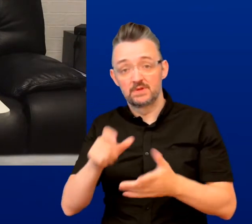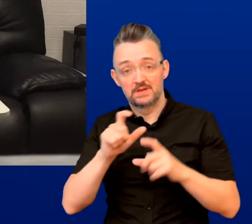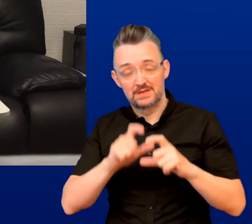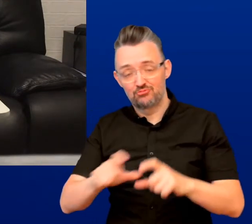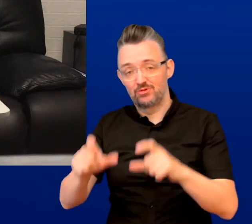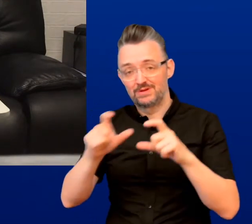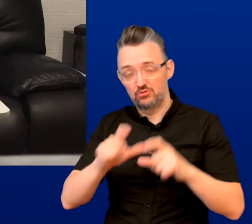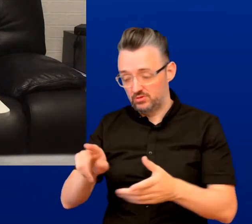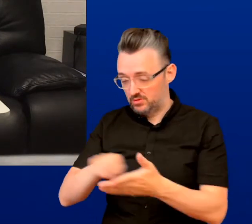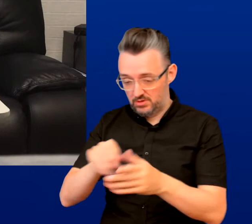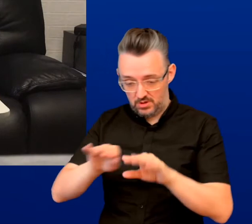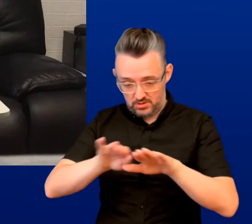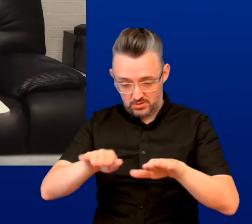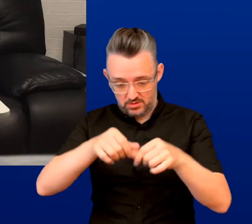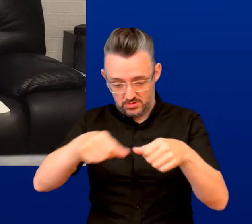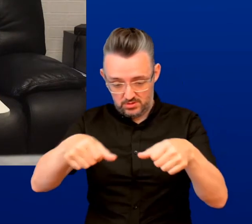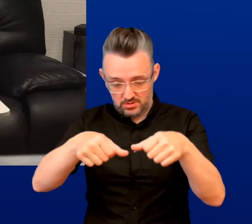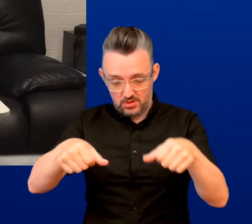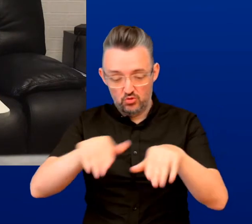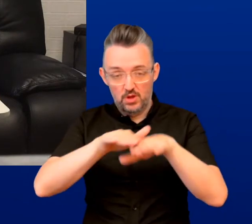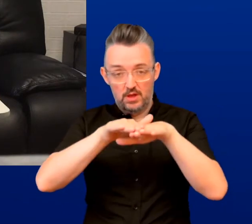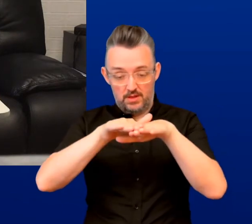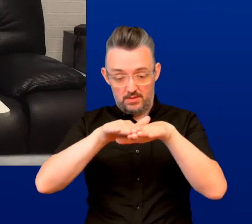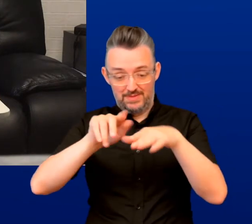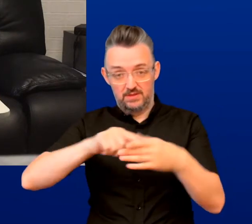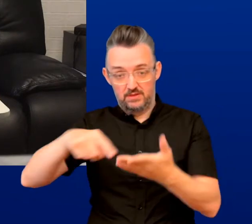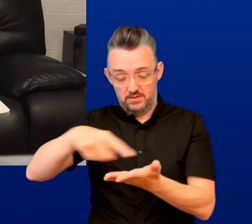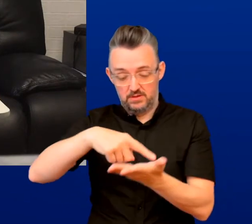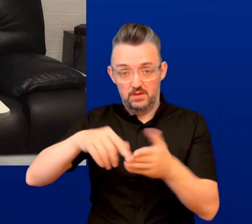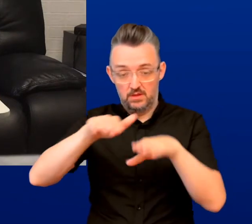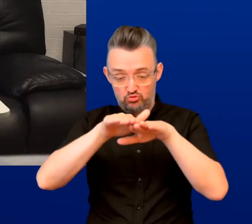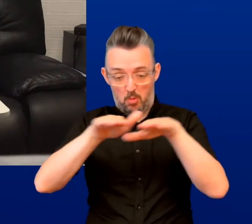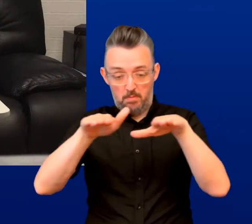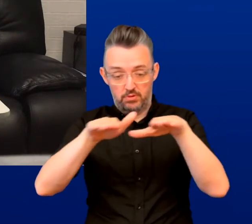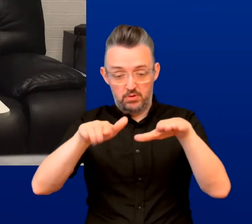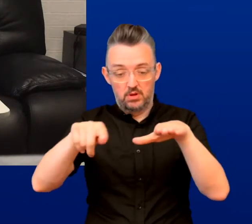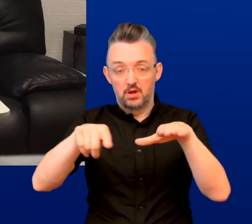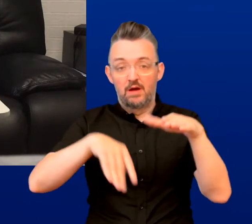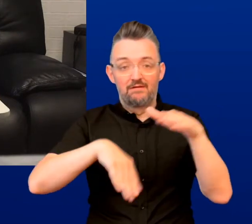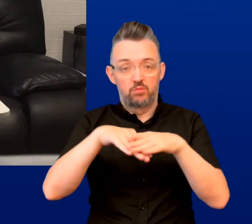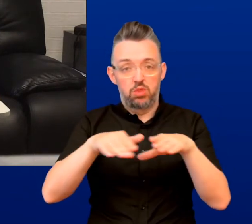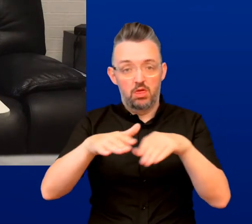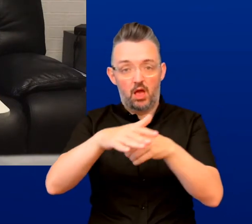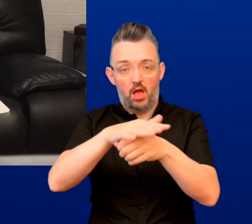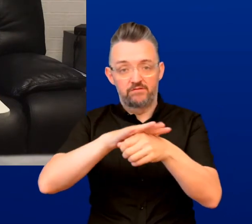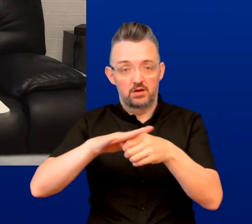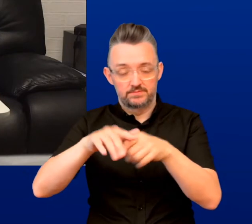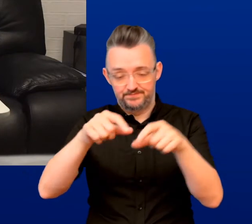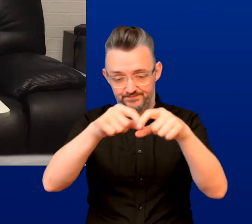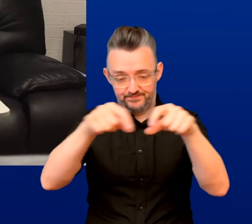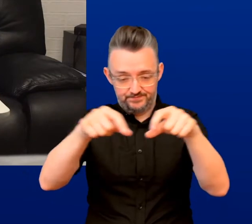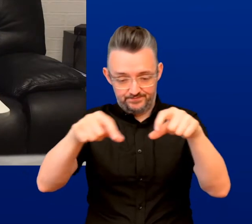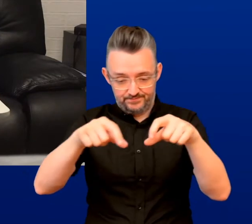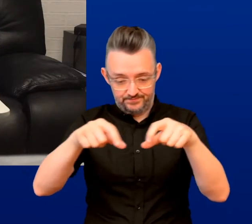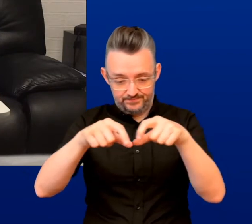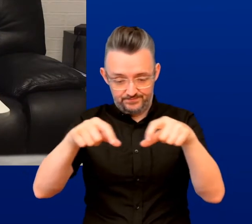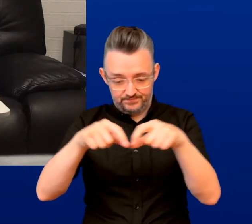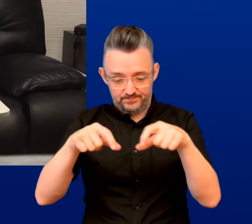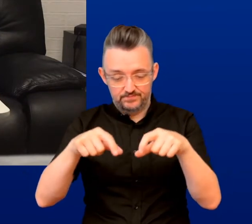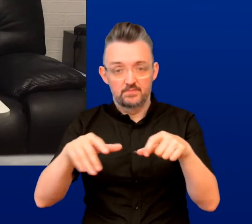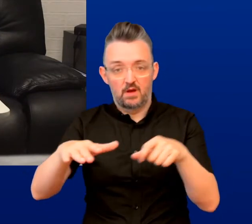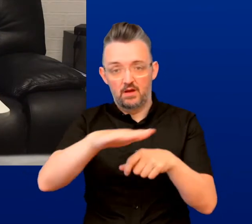until you've covered the base of the container - the base of the bowl.